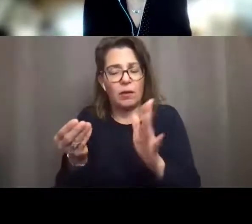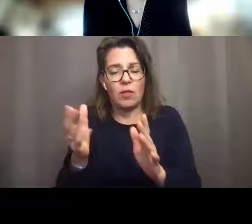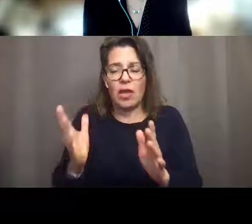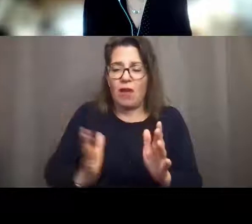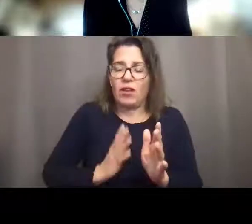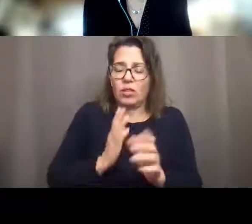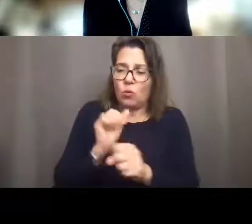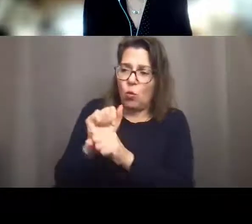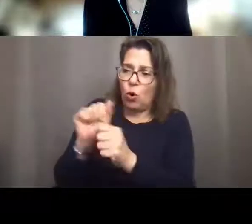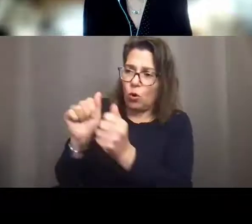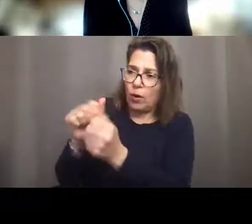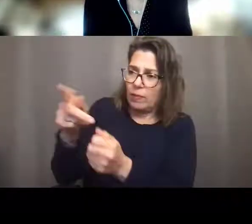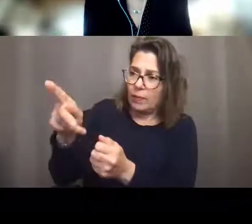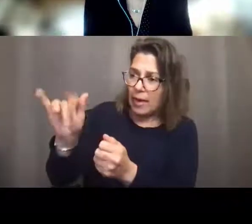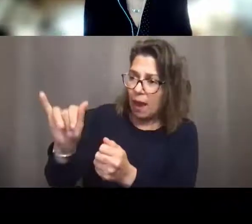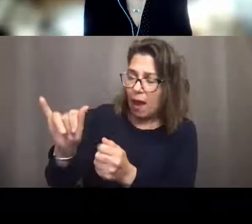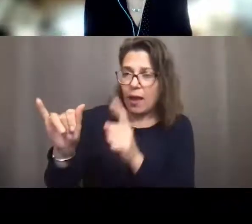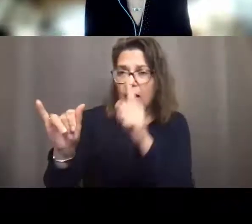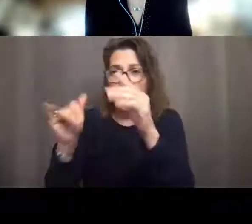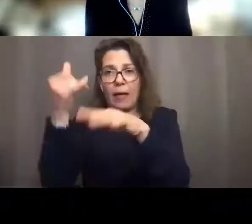and the institution to come up with an acceptable plan.